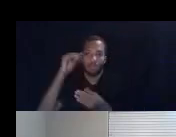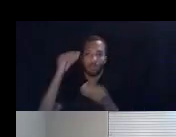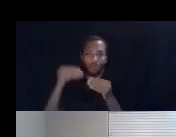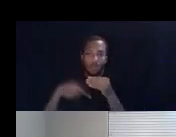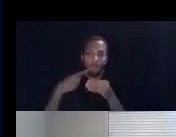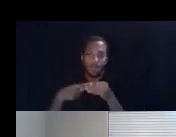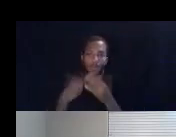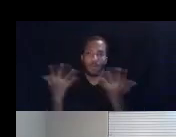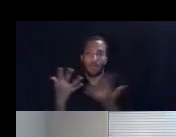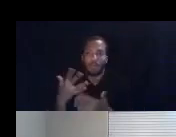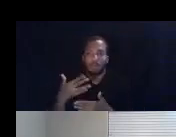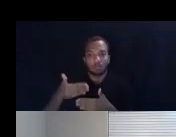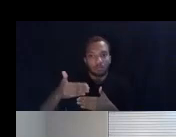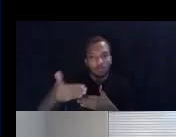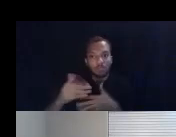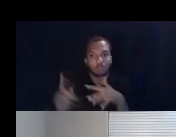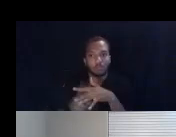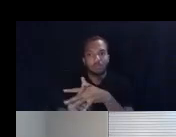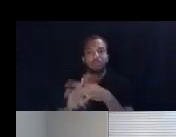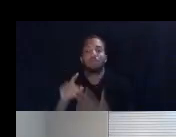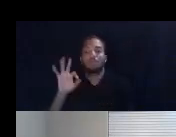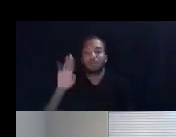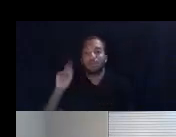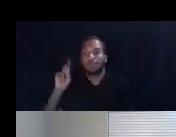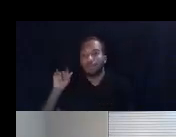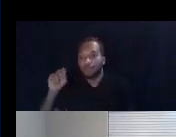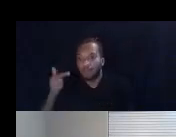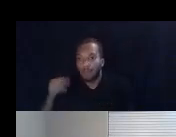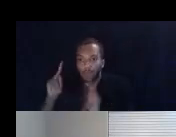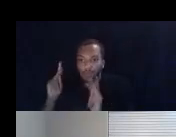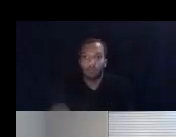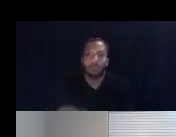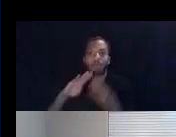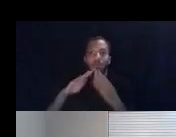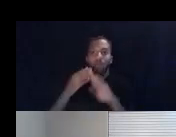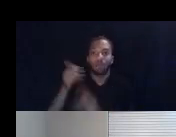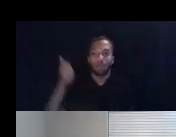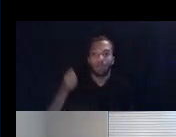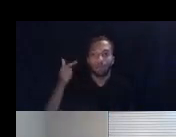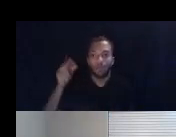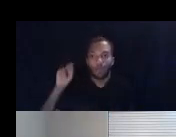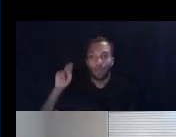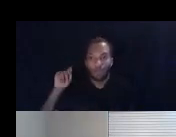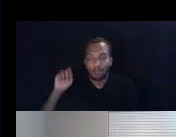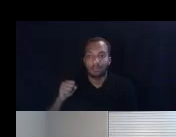We always announce our funding opportunities, community grants program when that application process opens in those spaces.